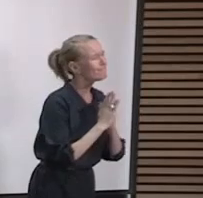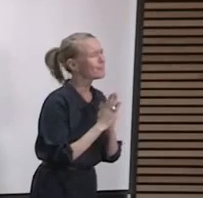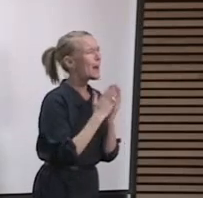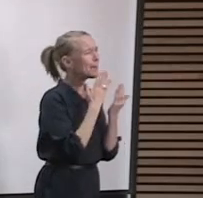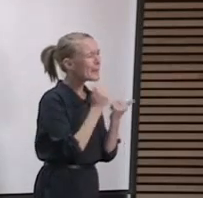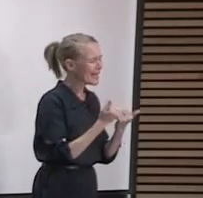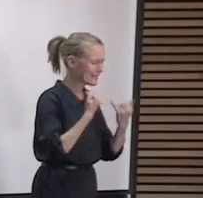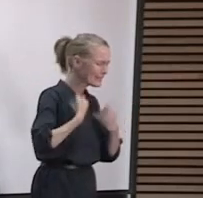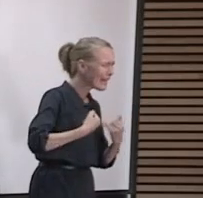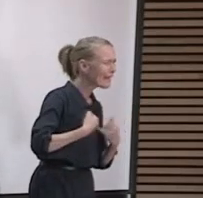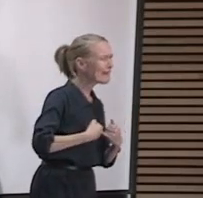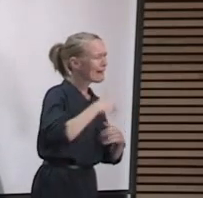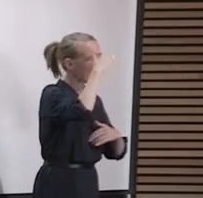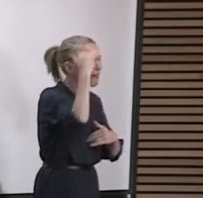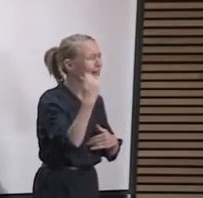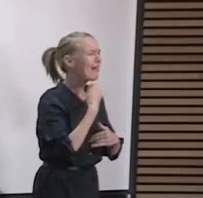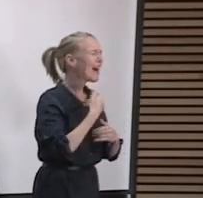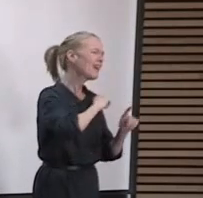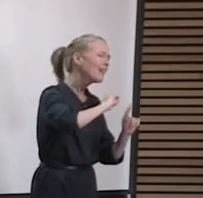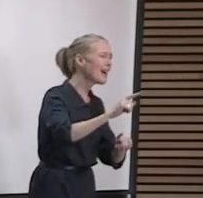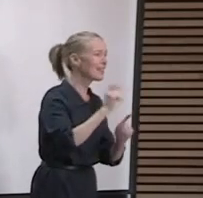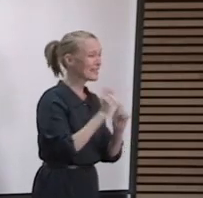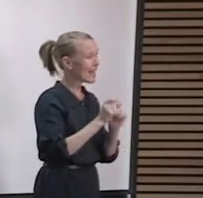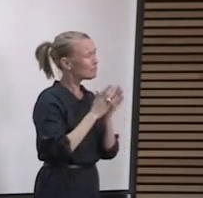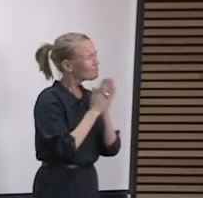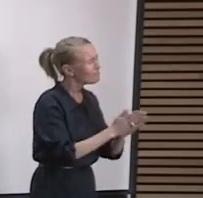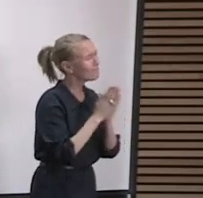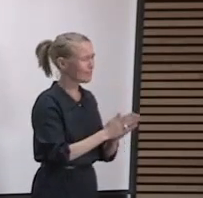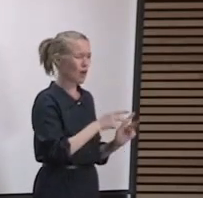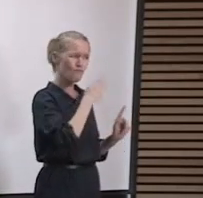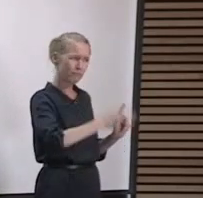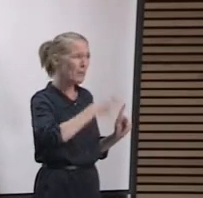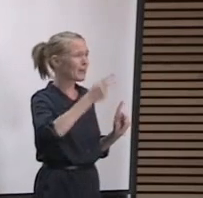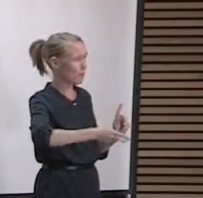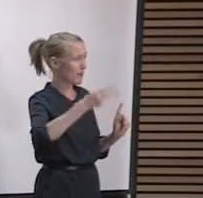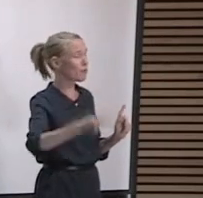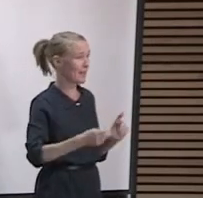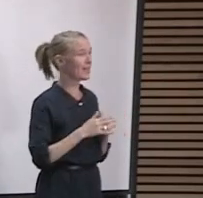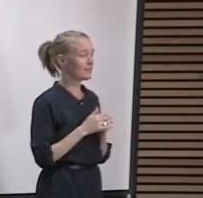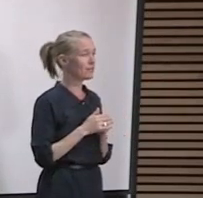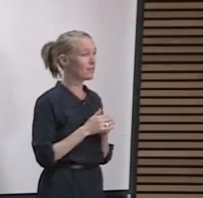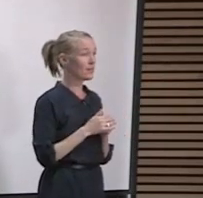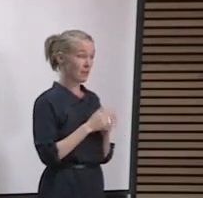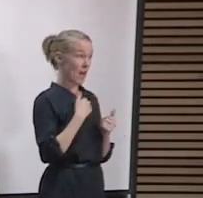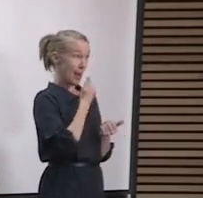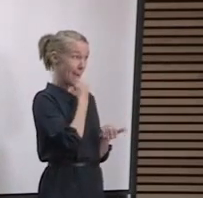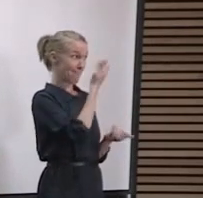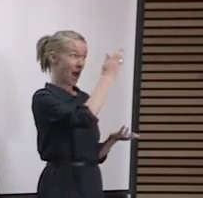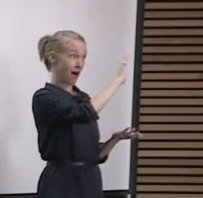times and implore people who were symptomatic to get tested. Over time, while we